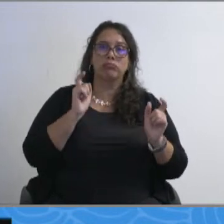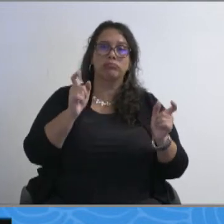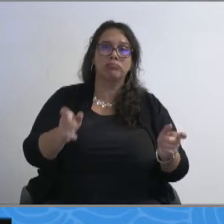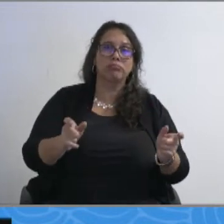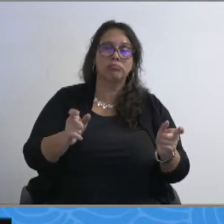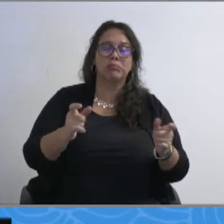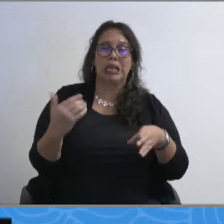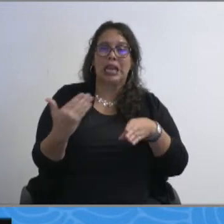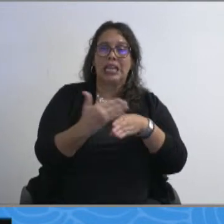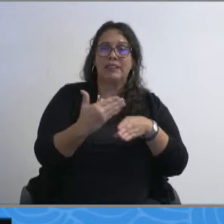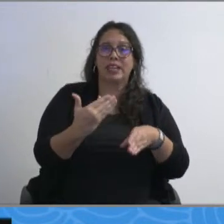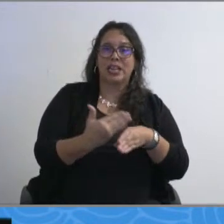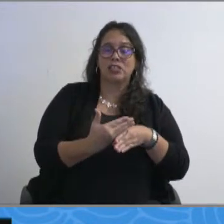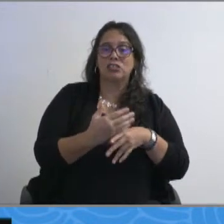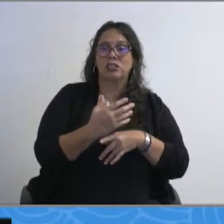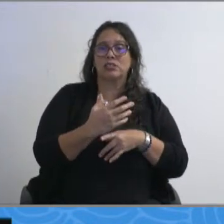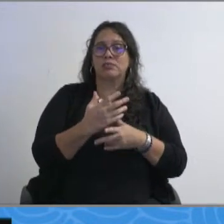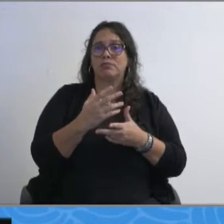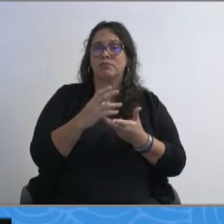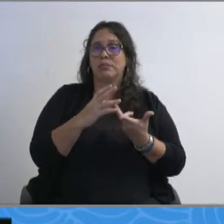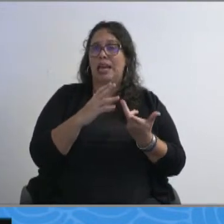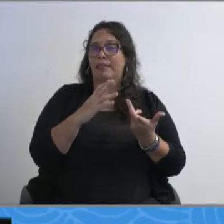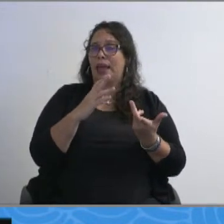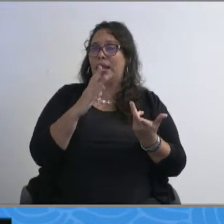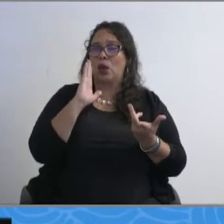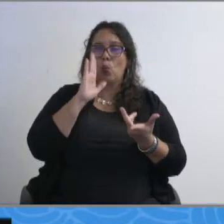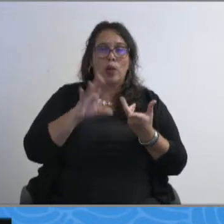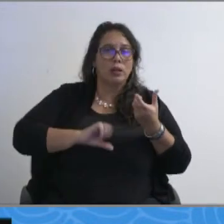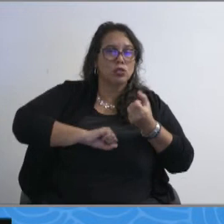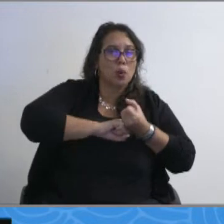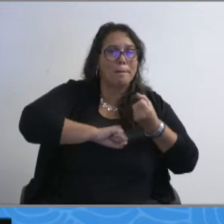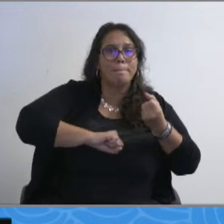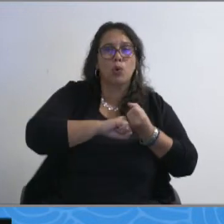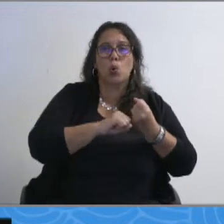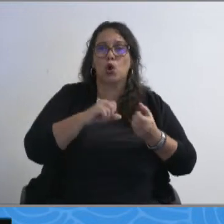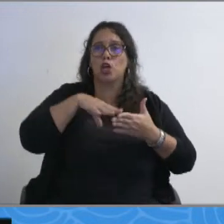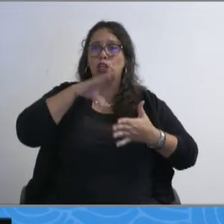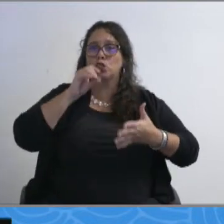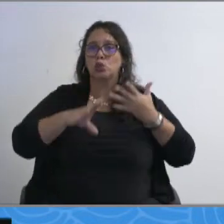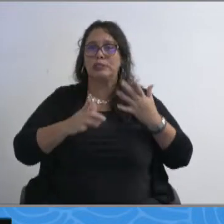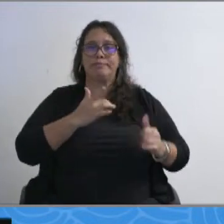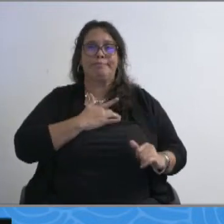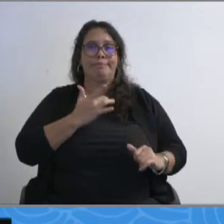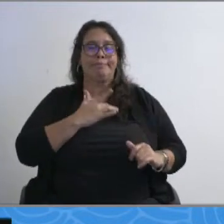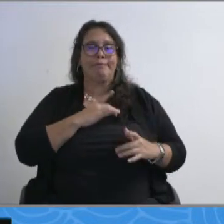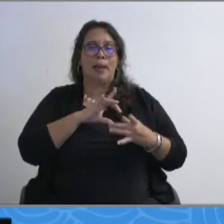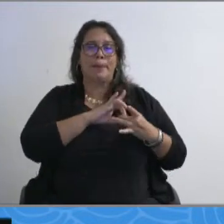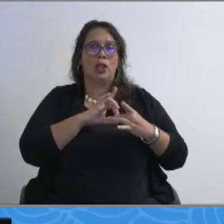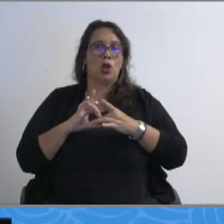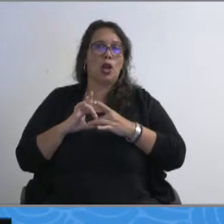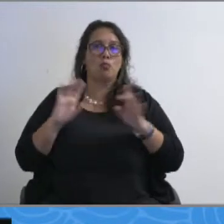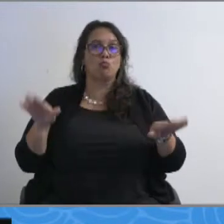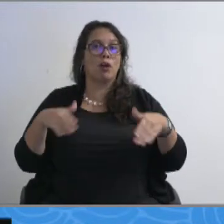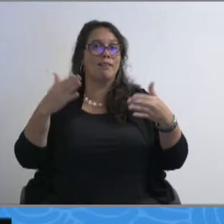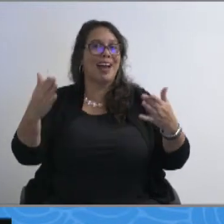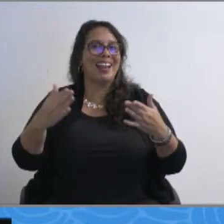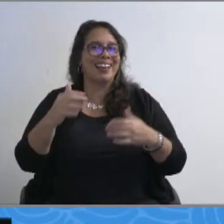is supporting our student's sense of belonging by providing daily positive encouragement as well